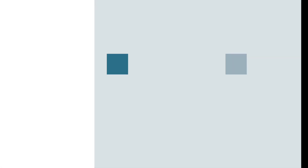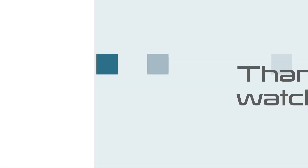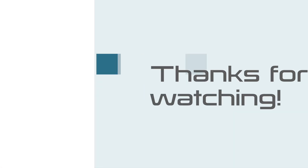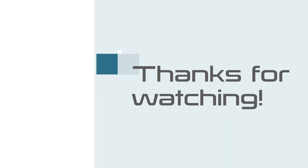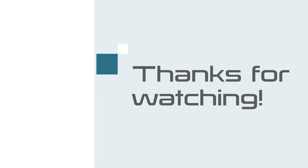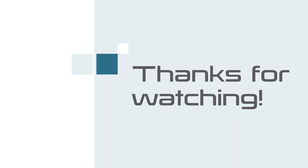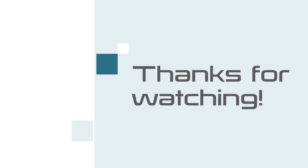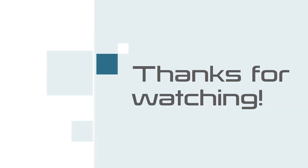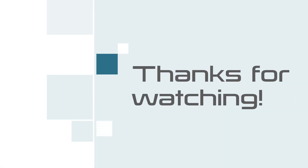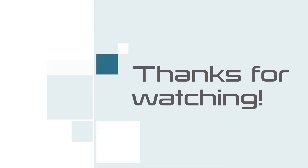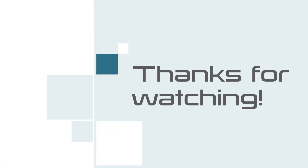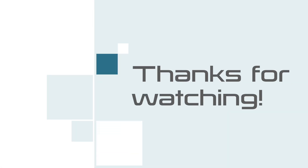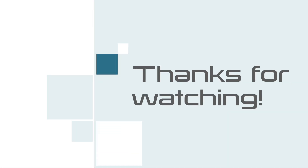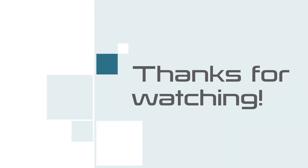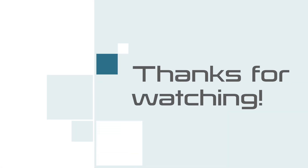[applaus]